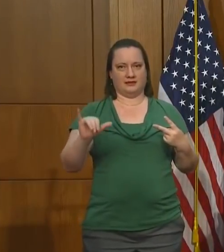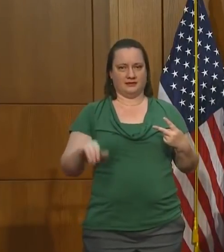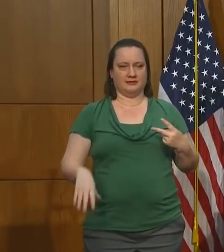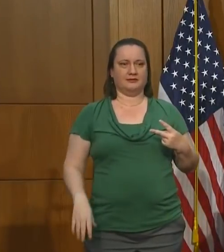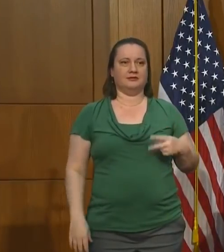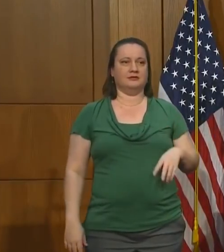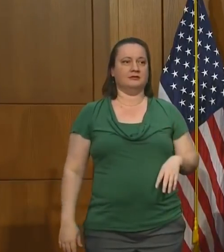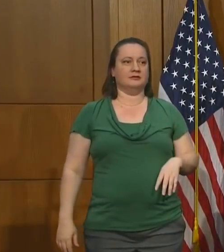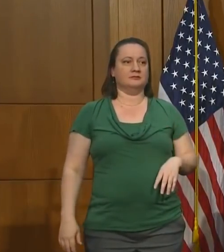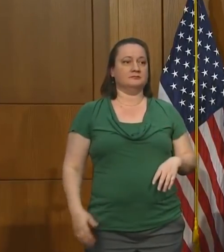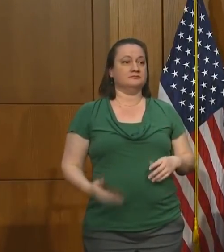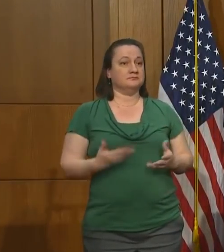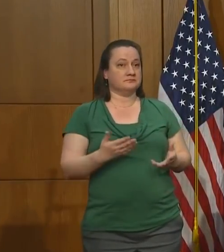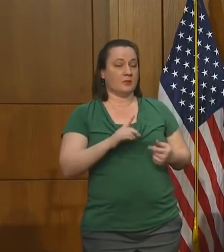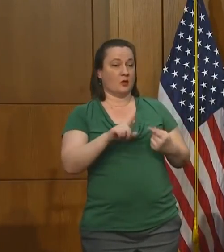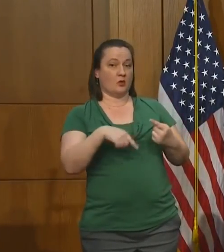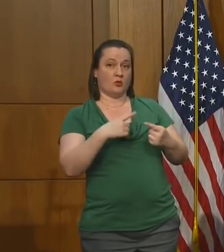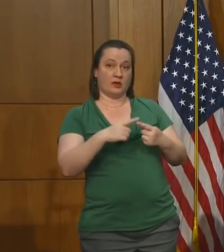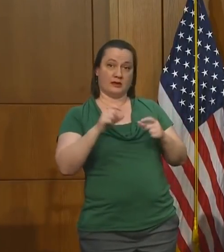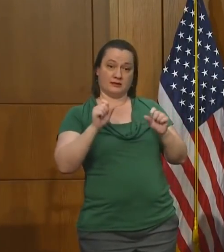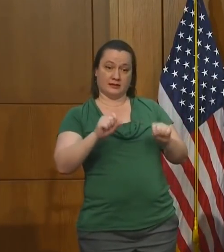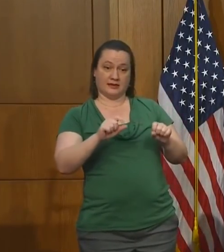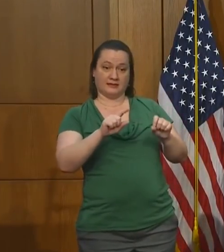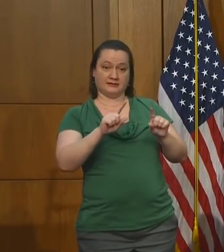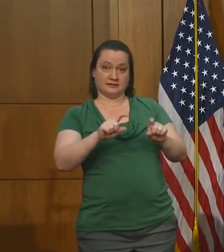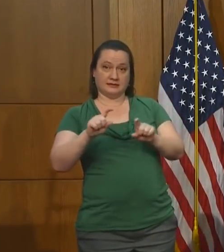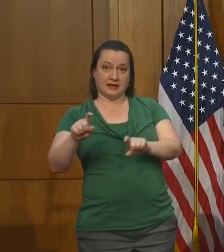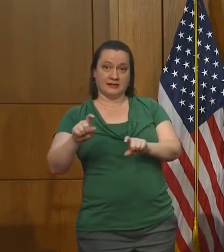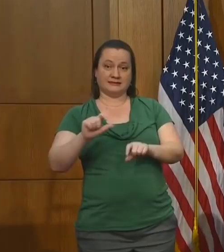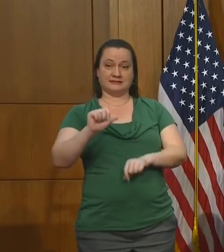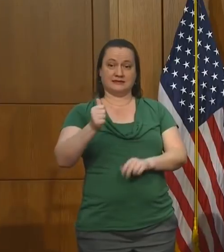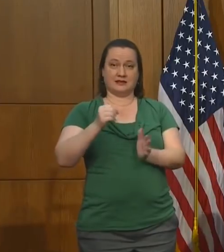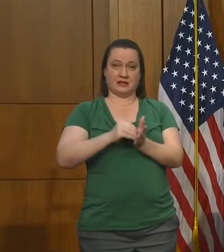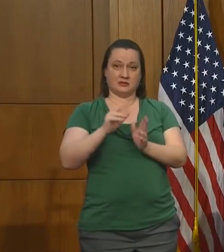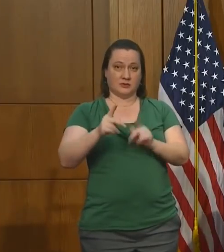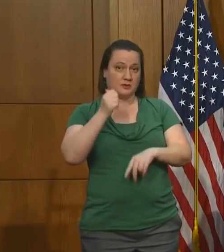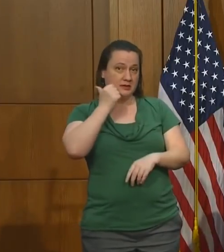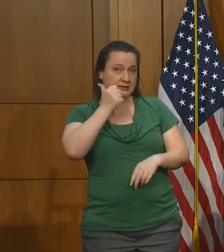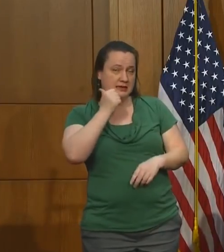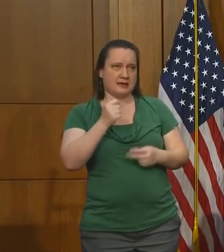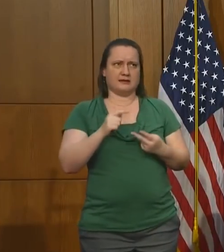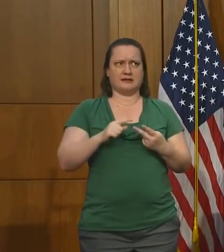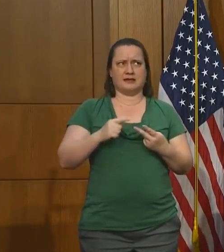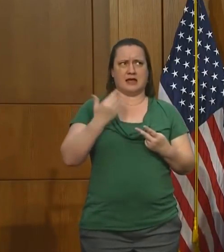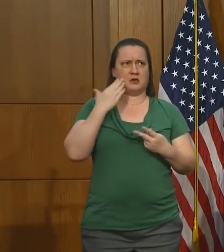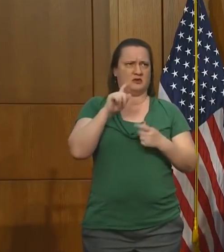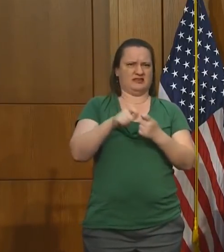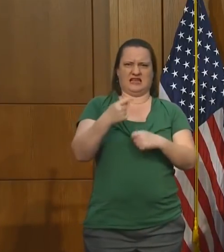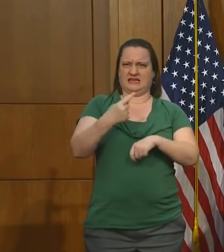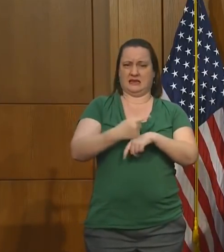FOLLOWING. YES THANK YOU RALPH. SPEAKER THANK YOU GOVERNOR- I THINK YOU KNOW WHEN WE'RE GONNA